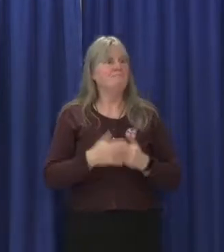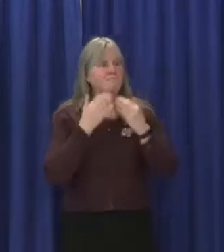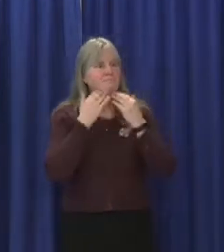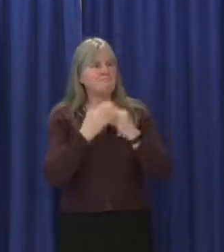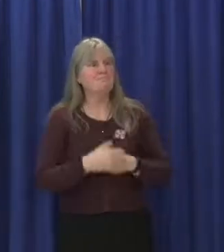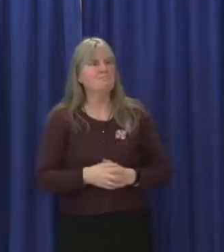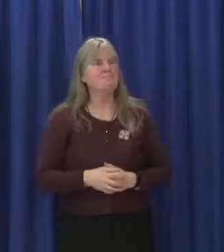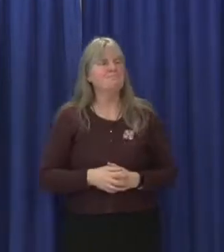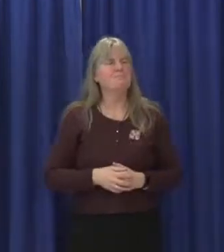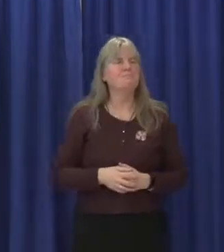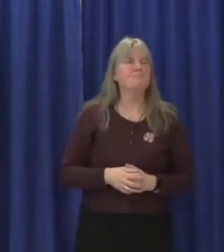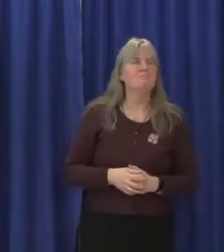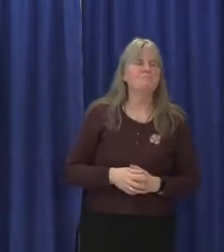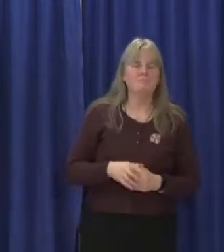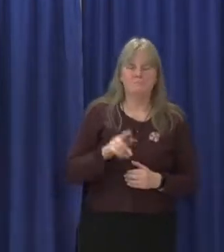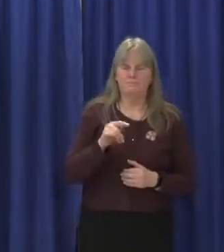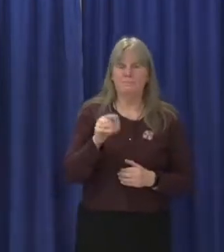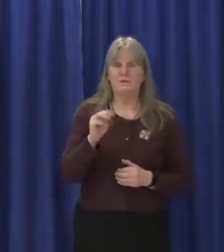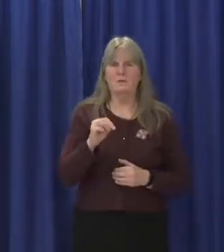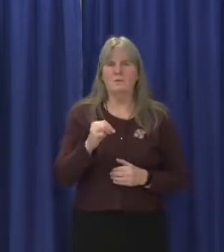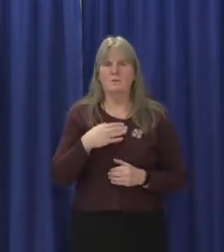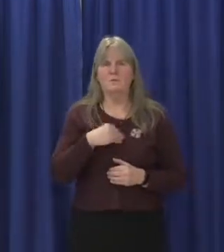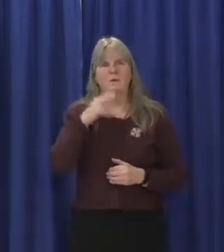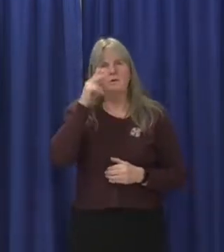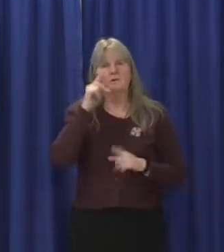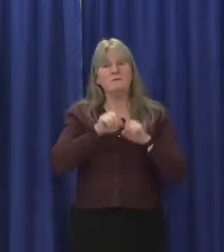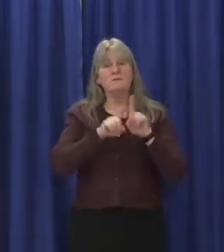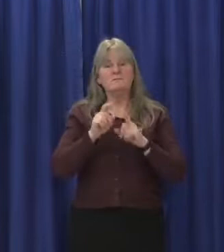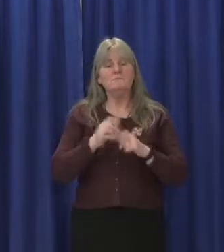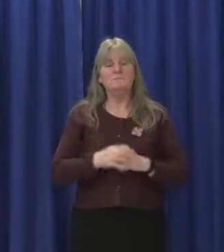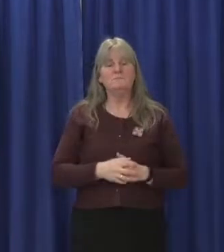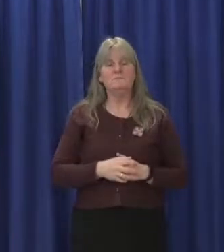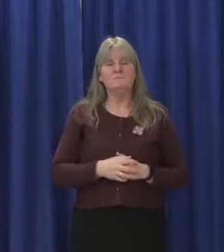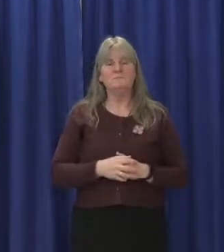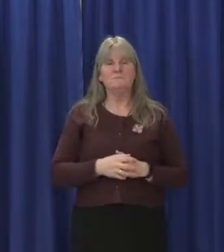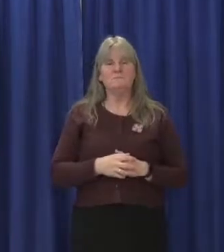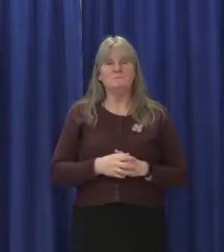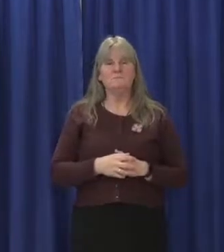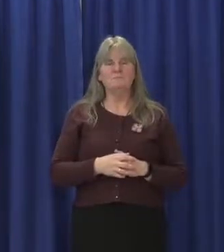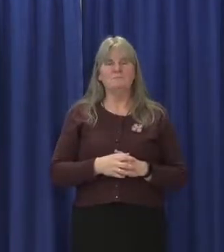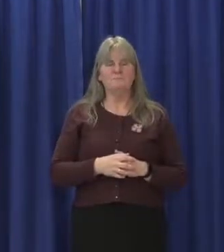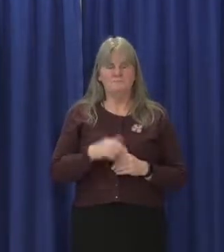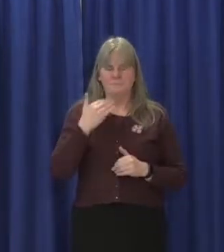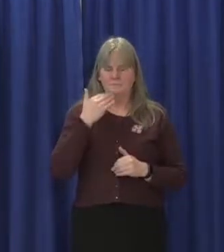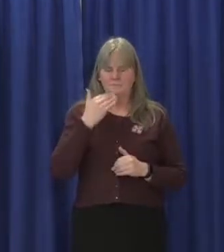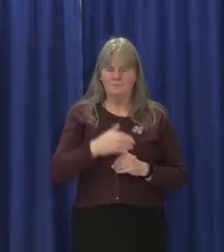Now to Tim at the Whitehorse Star. Reporter: Yes, thank you.